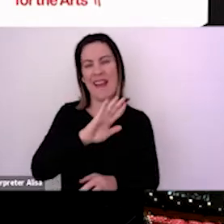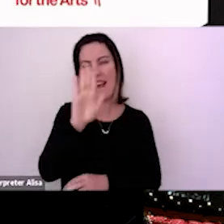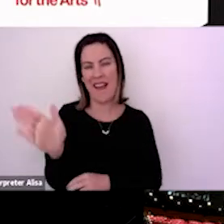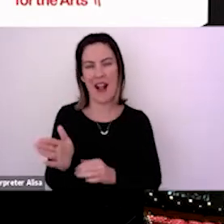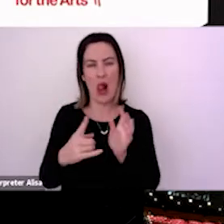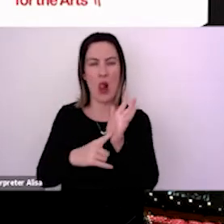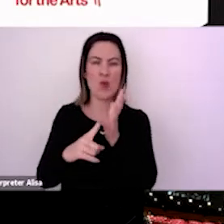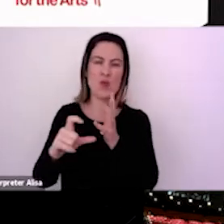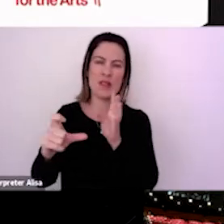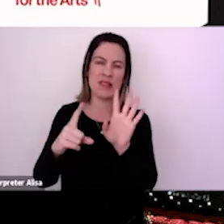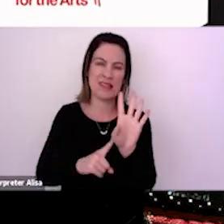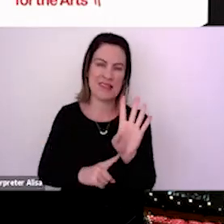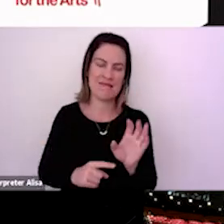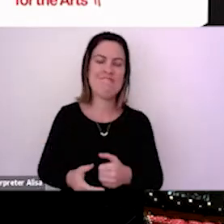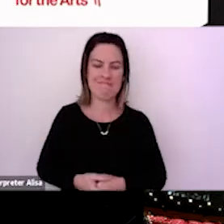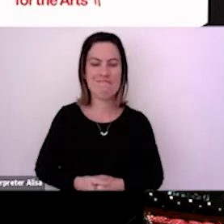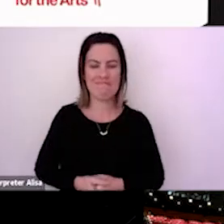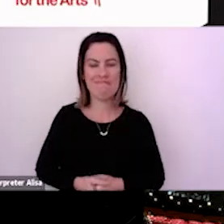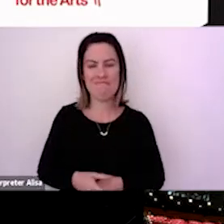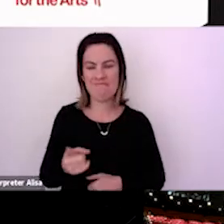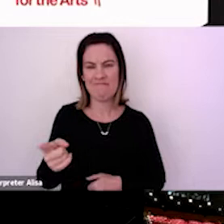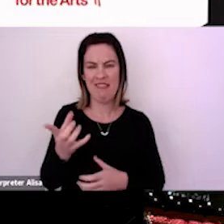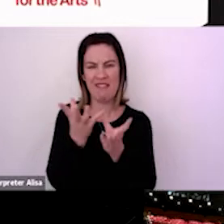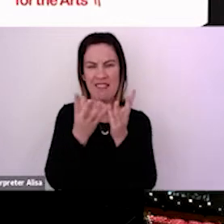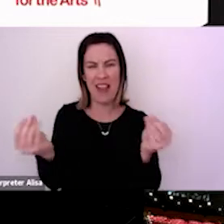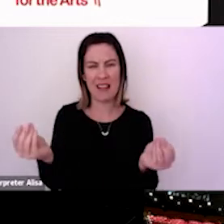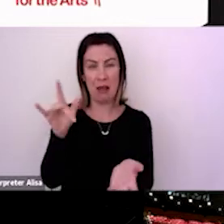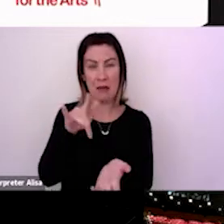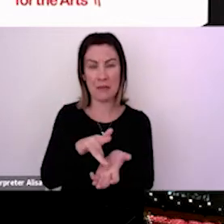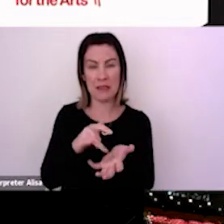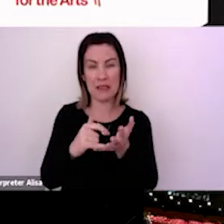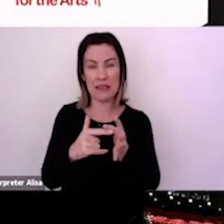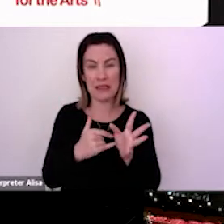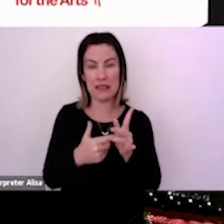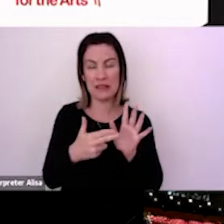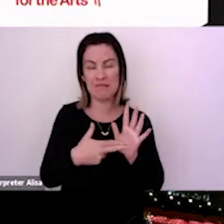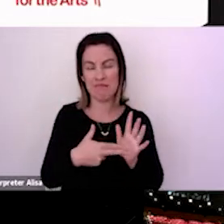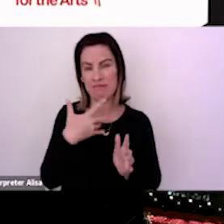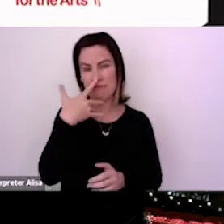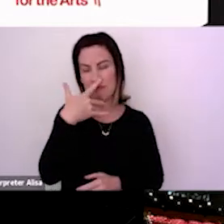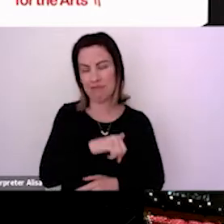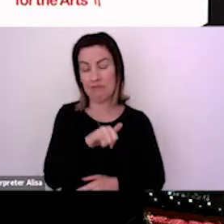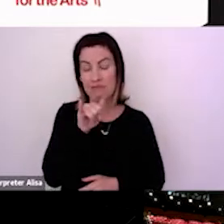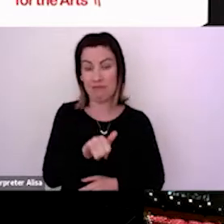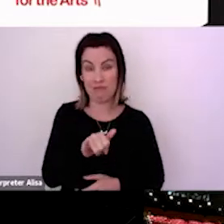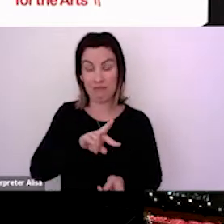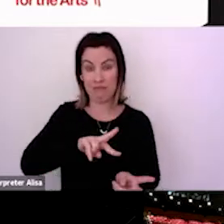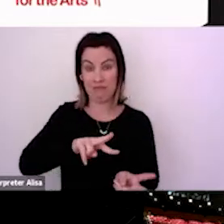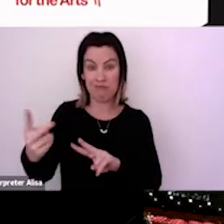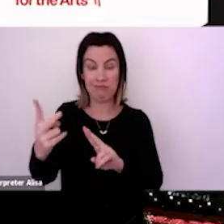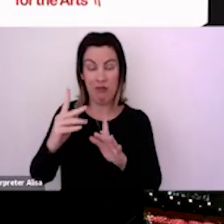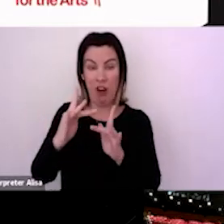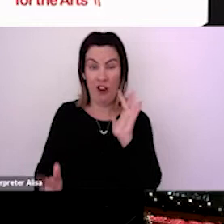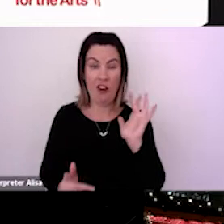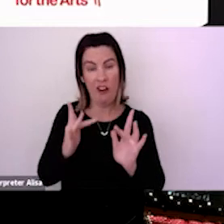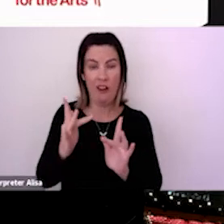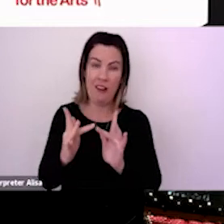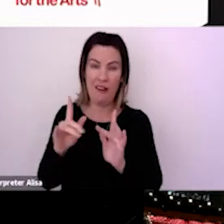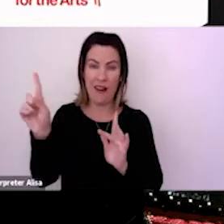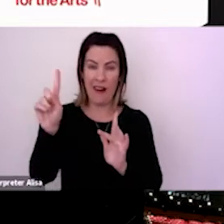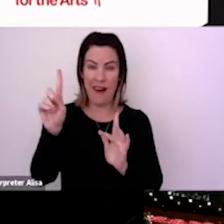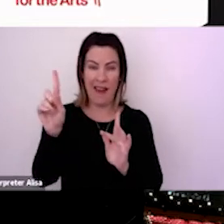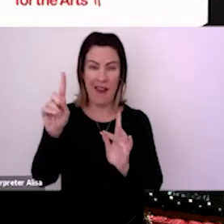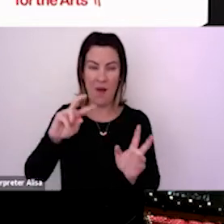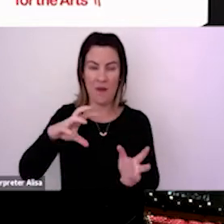Lucy says she had to cancel her tour and there have been many changes for the rest of